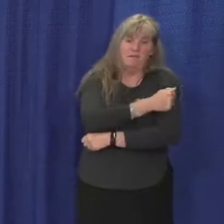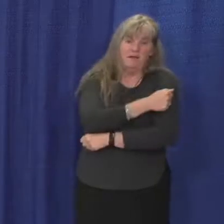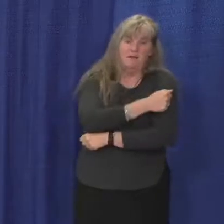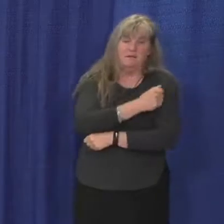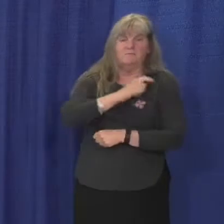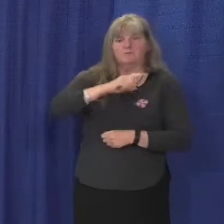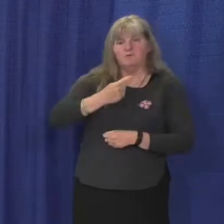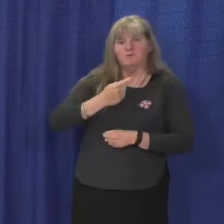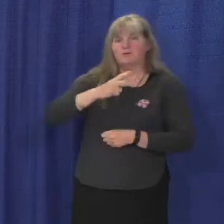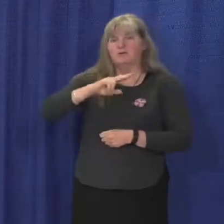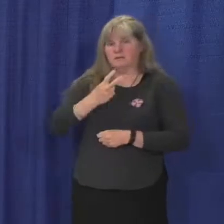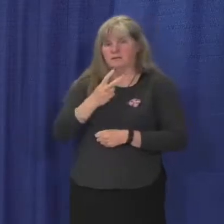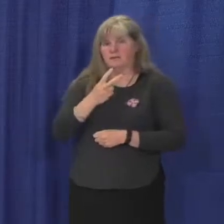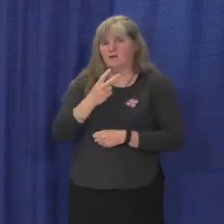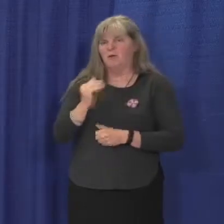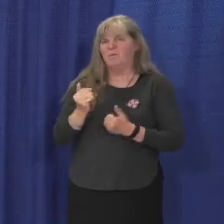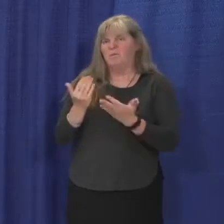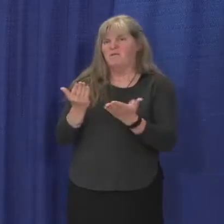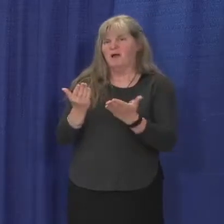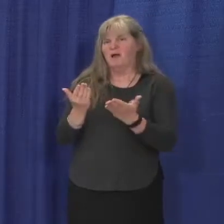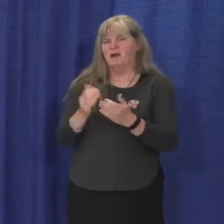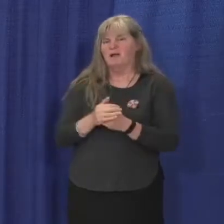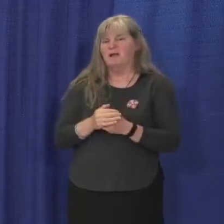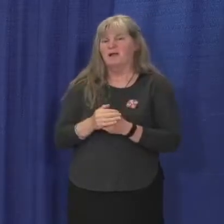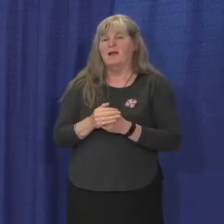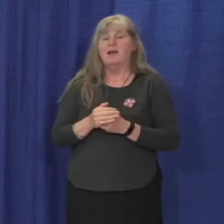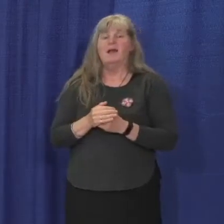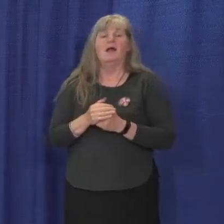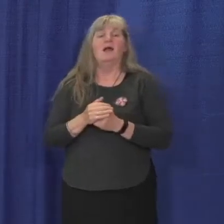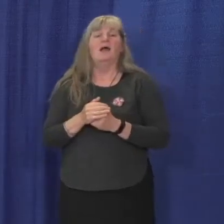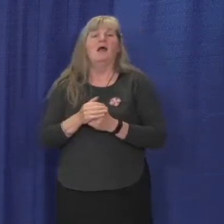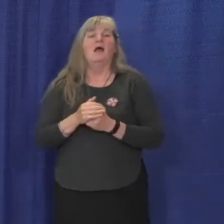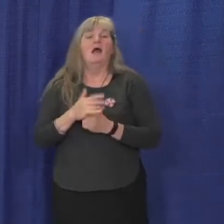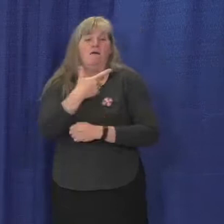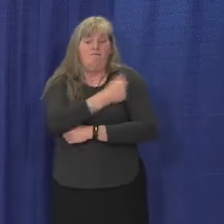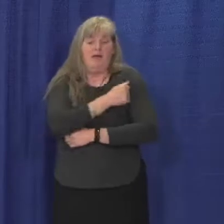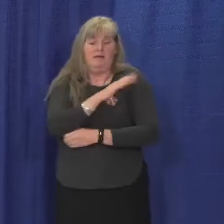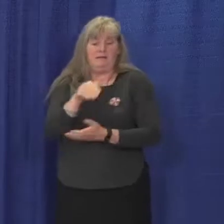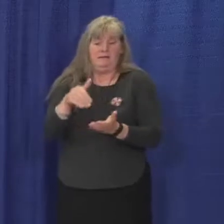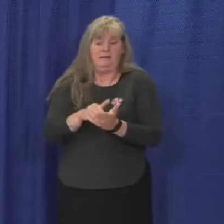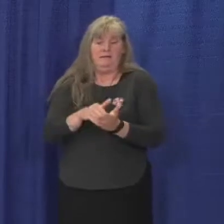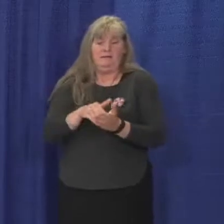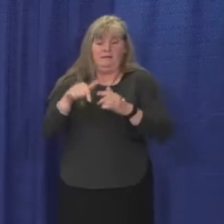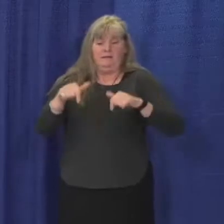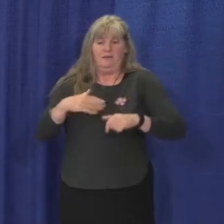You can get your first or second shot at these clinics. Clinic in Whitehorse is open to